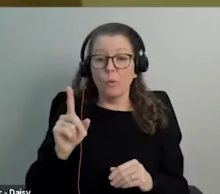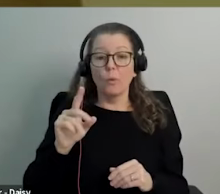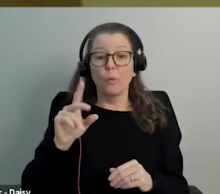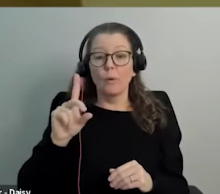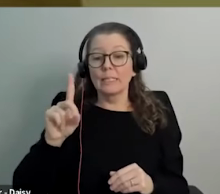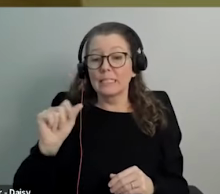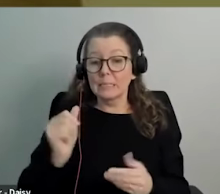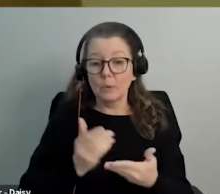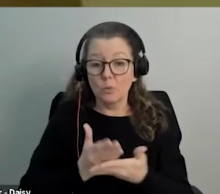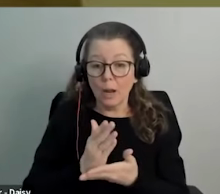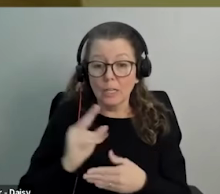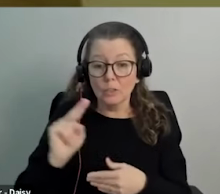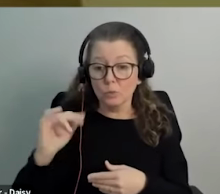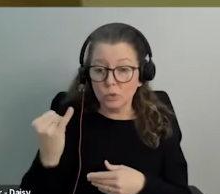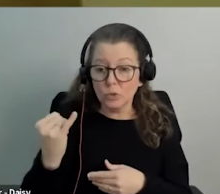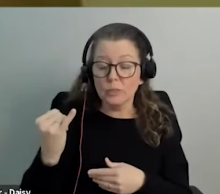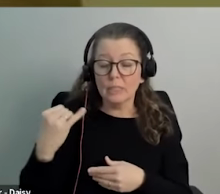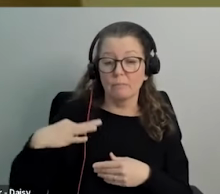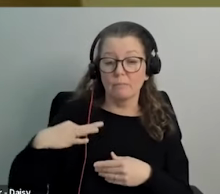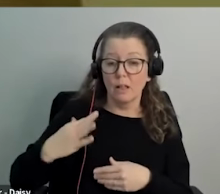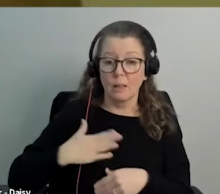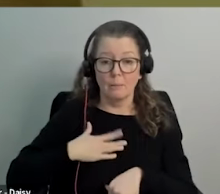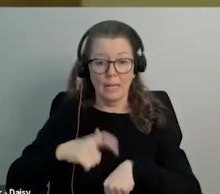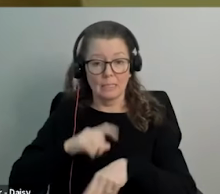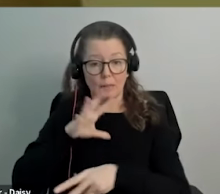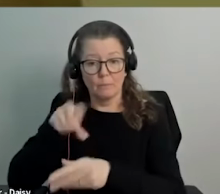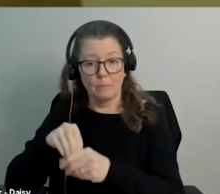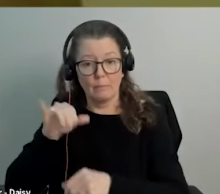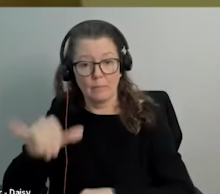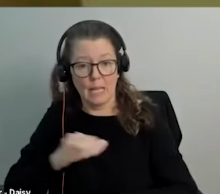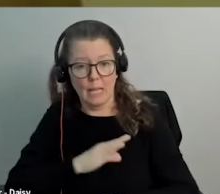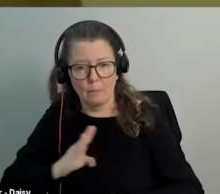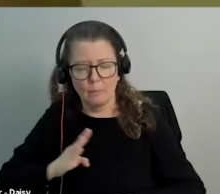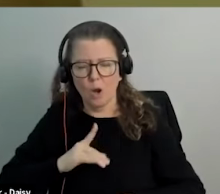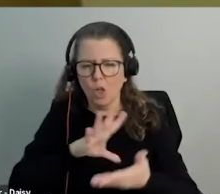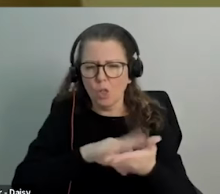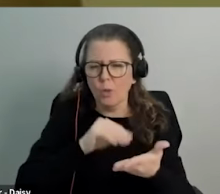where I try to give back my time there as being part of that board. But you learn about these different organizations